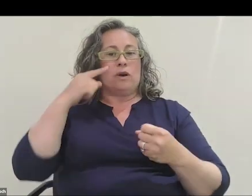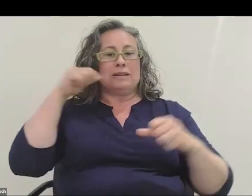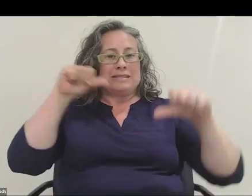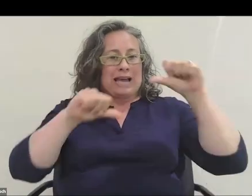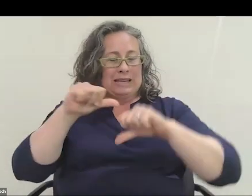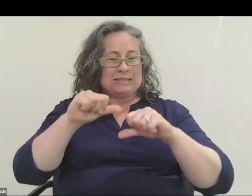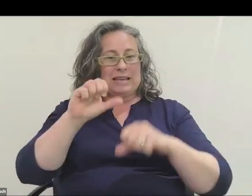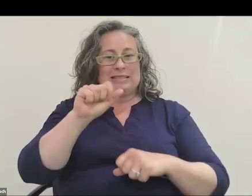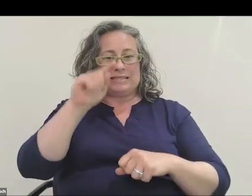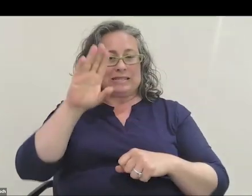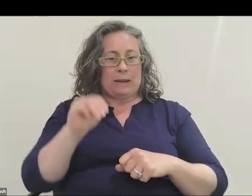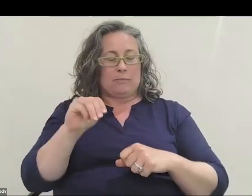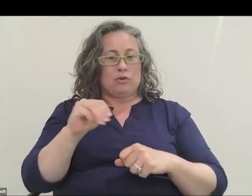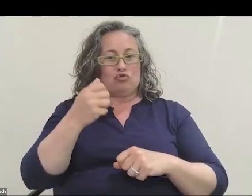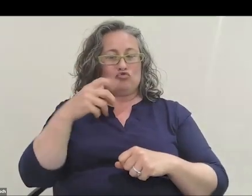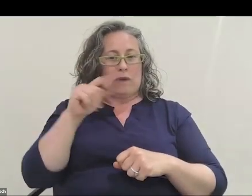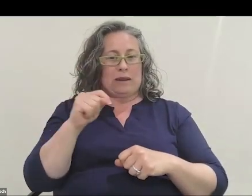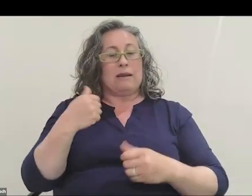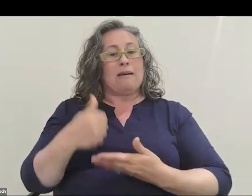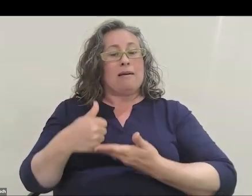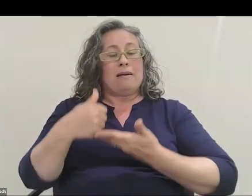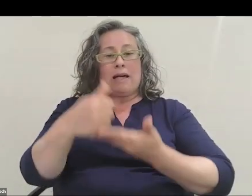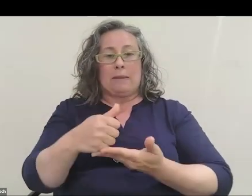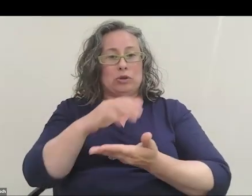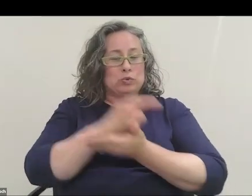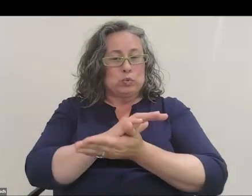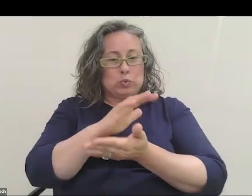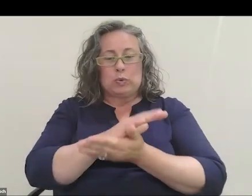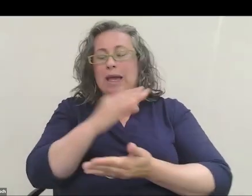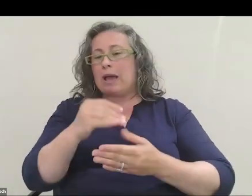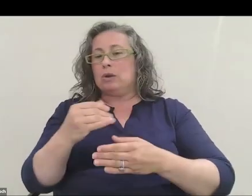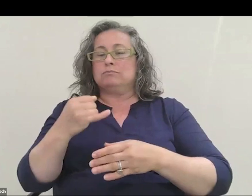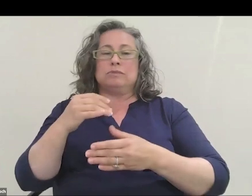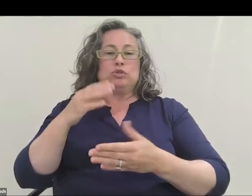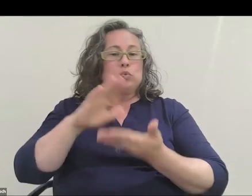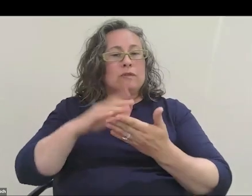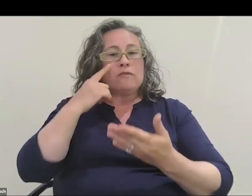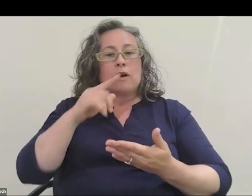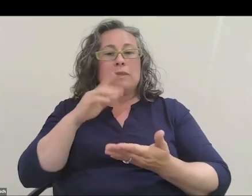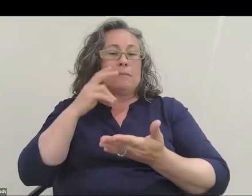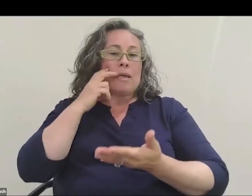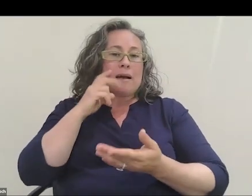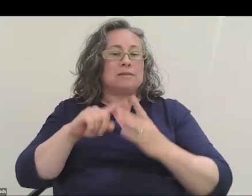We helped schools and organizations for the blind start a 3D printing program because we paired them